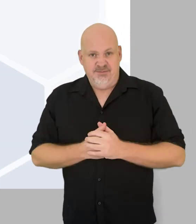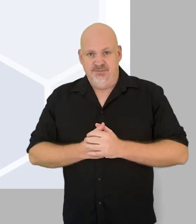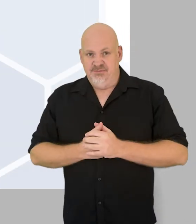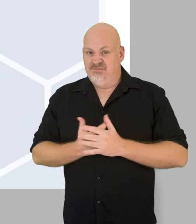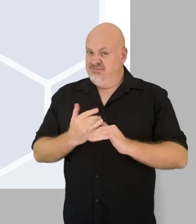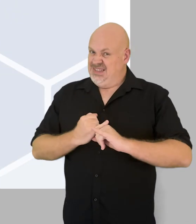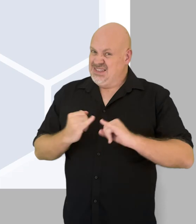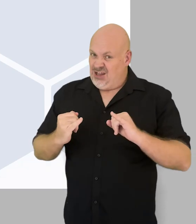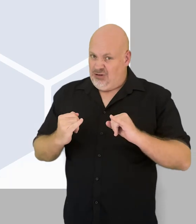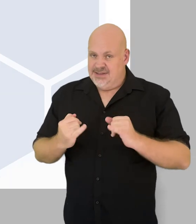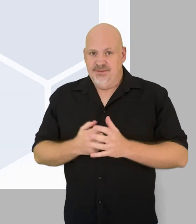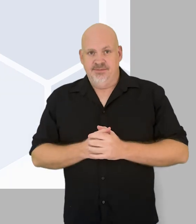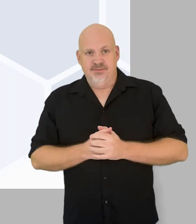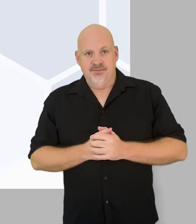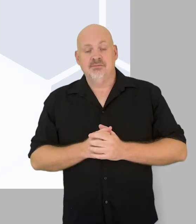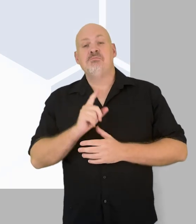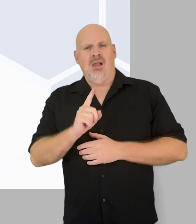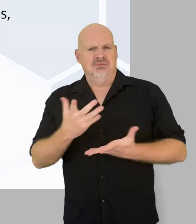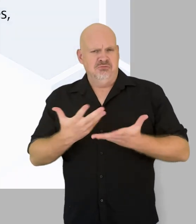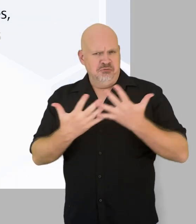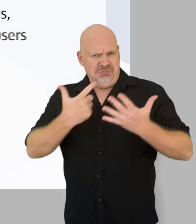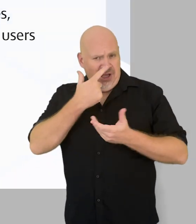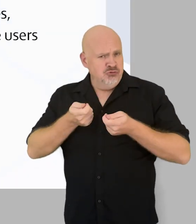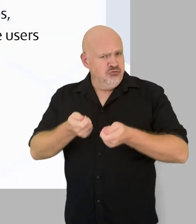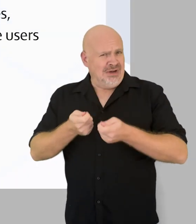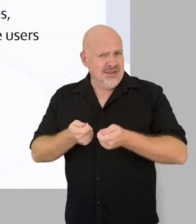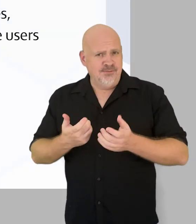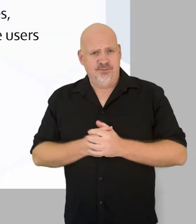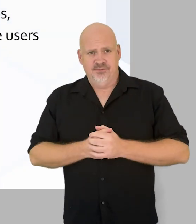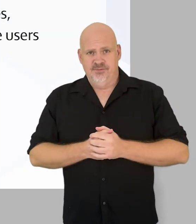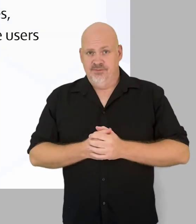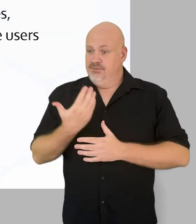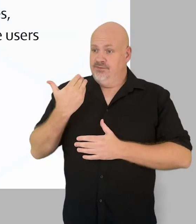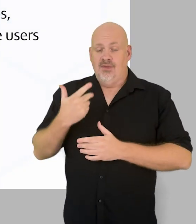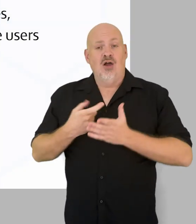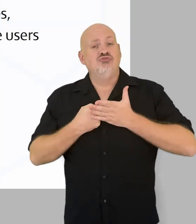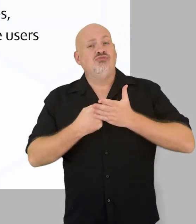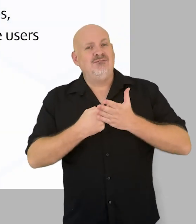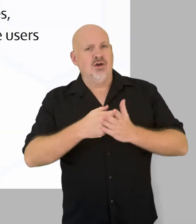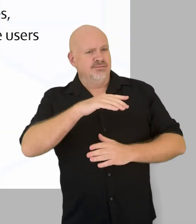Secondly, embracing digital technology in both the treatment and prevention spaces